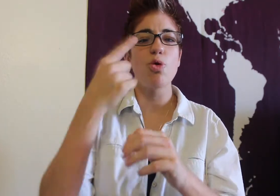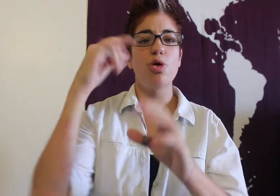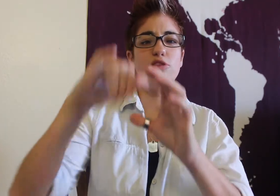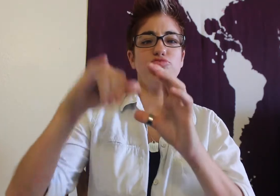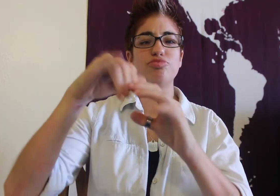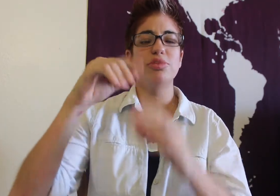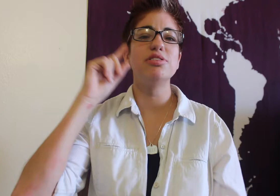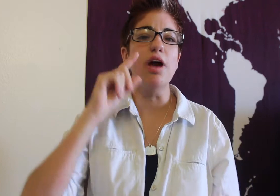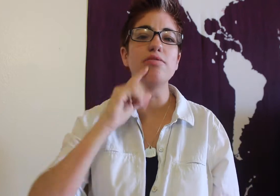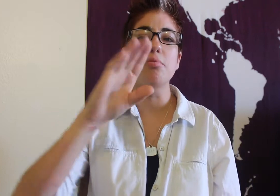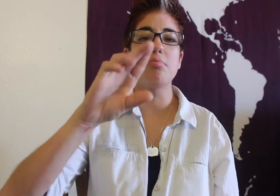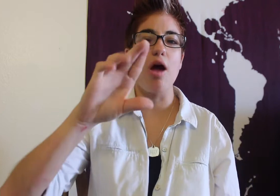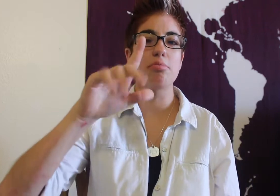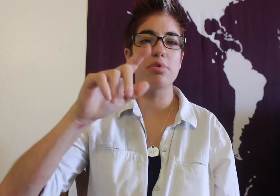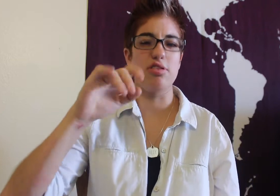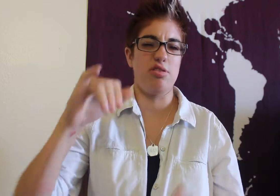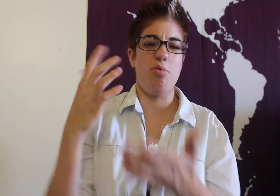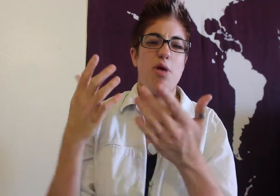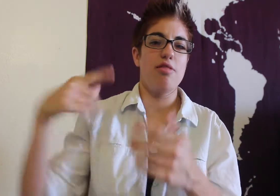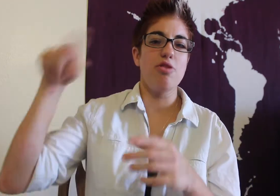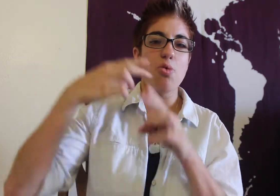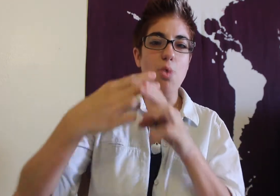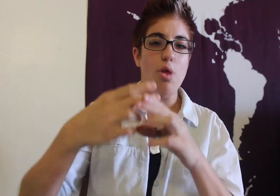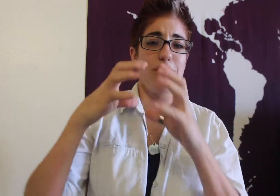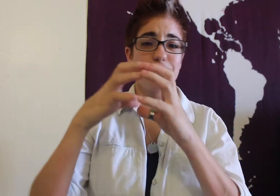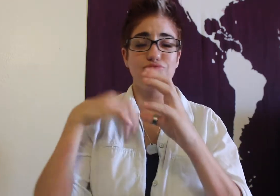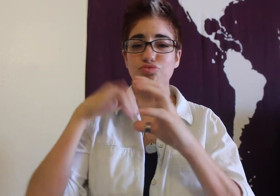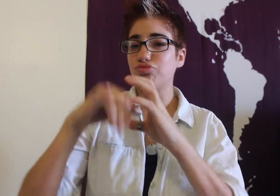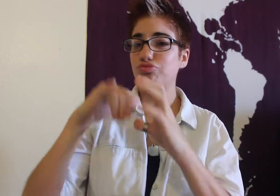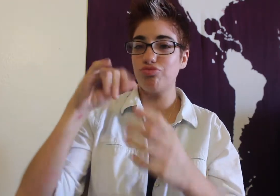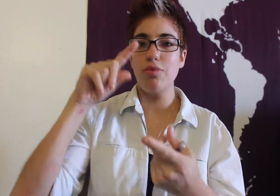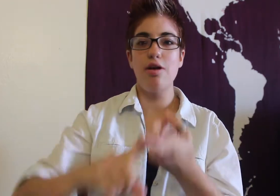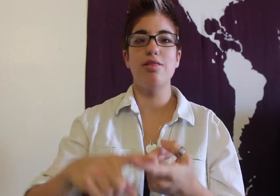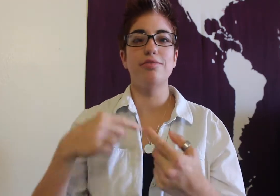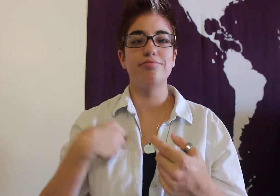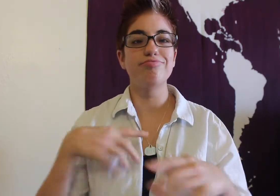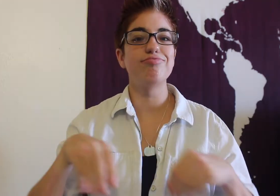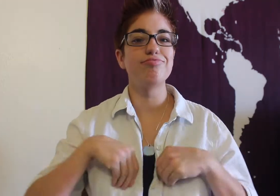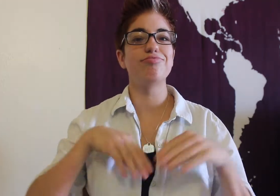Anyway, I always was in what they call the “Deaf Bubble” up until I was accepted to a